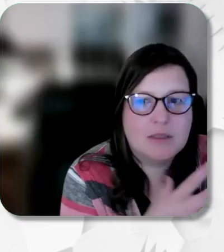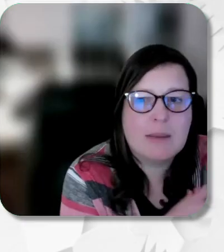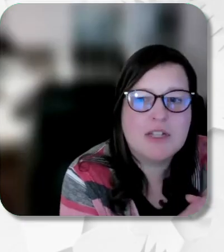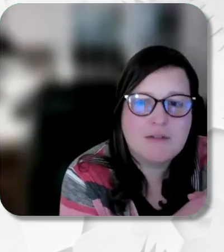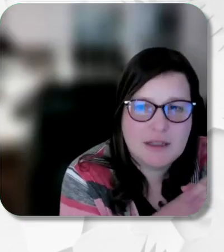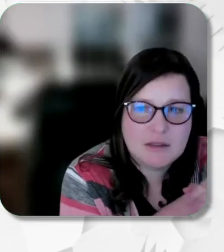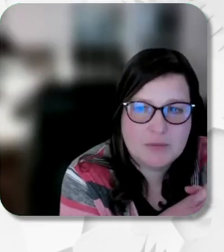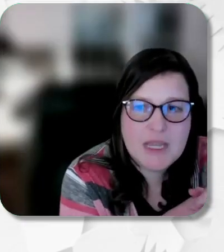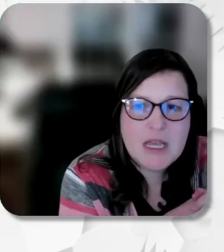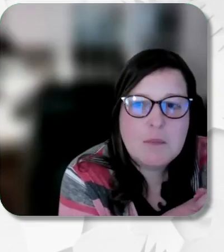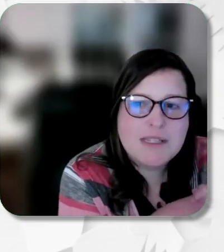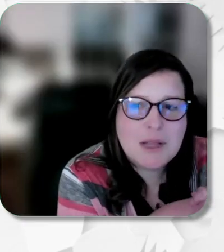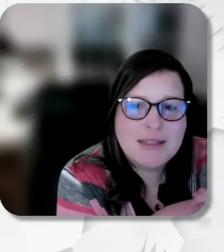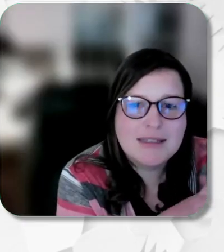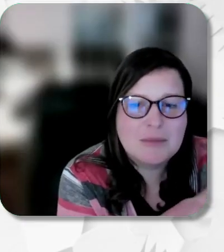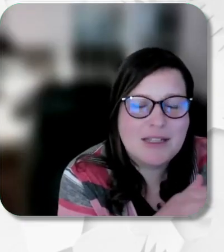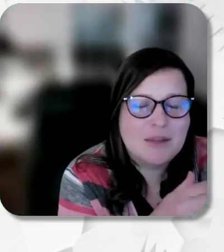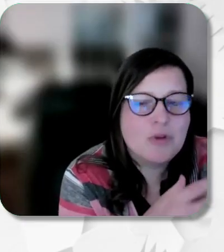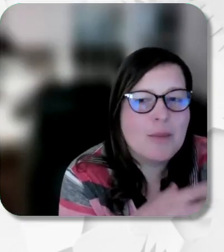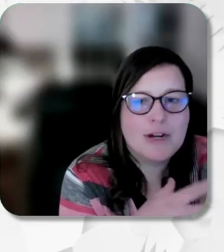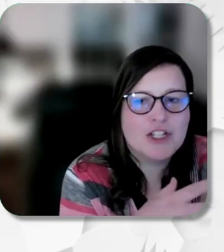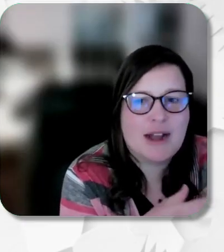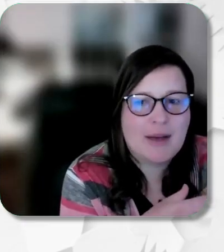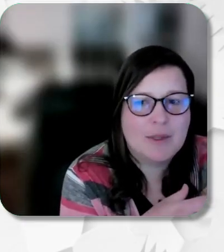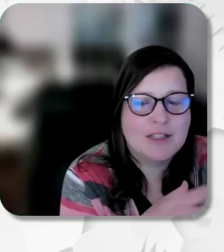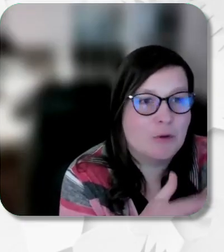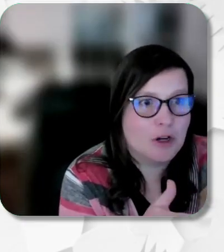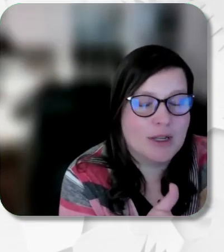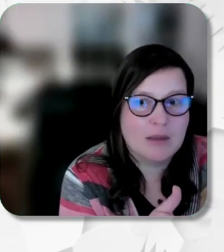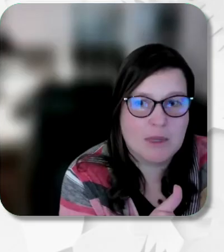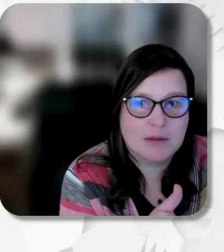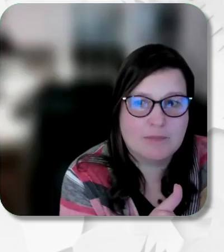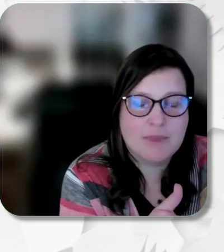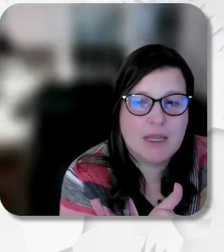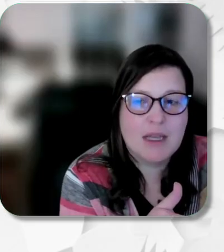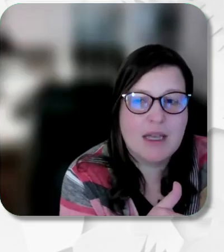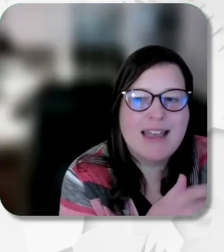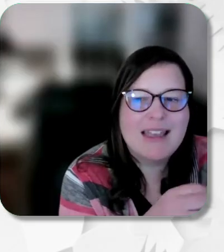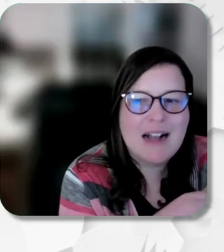Top Chef fans know mis en place is simply the preparation that happens before cooking a meal. In